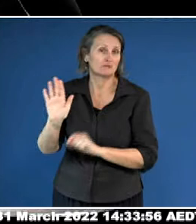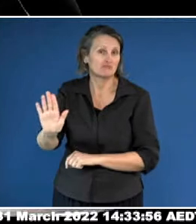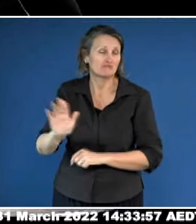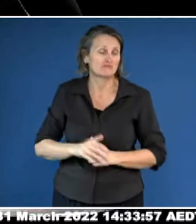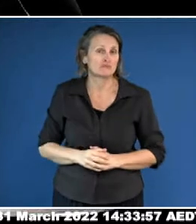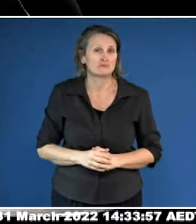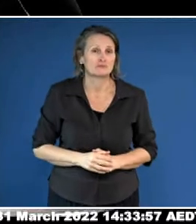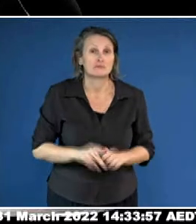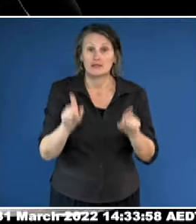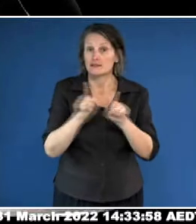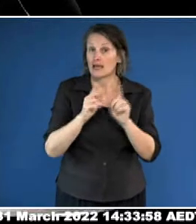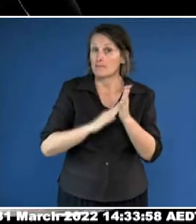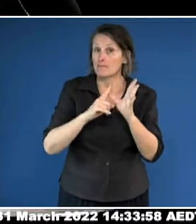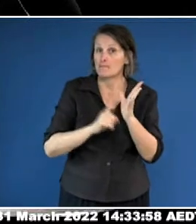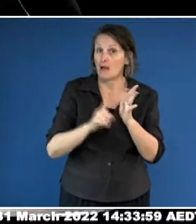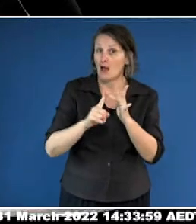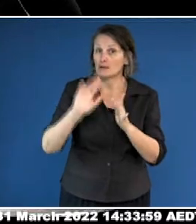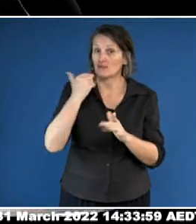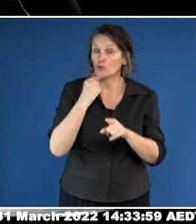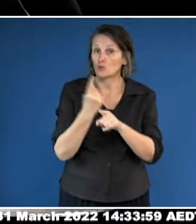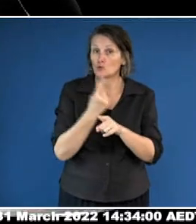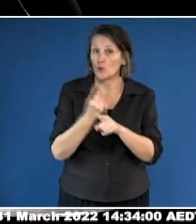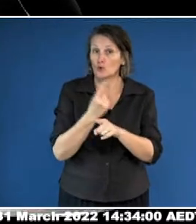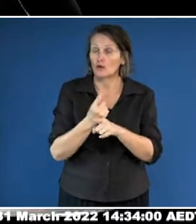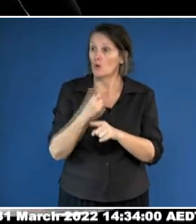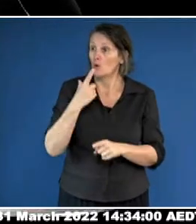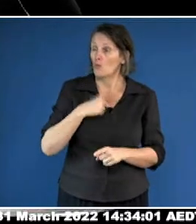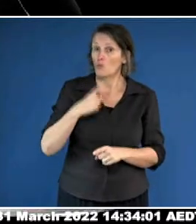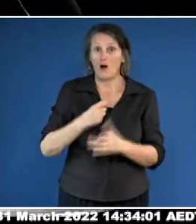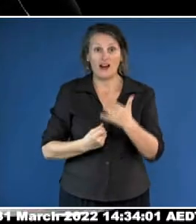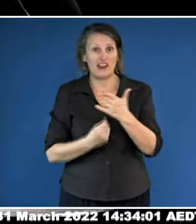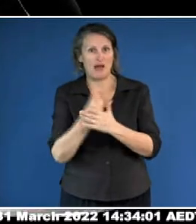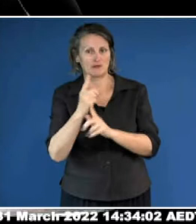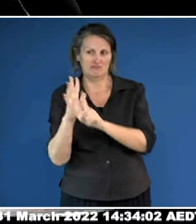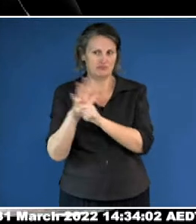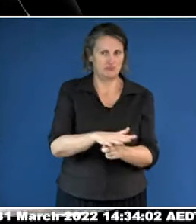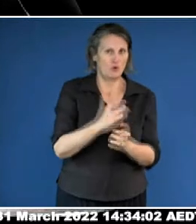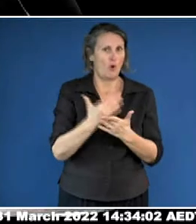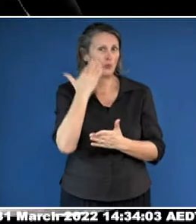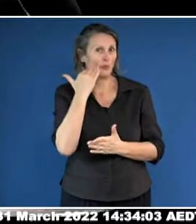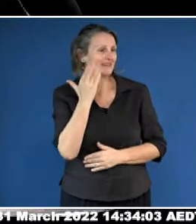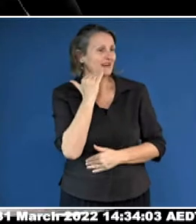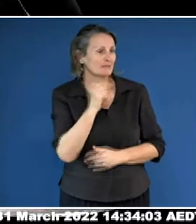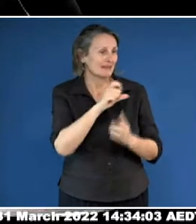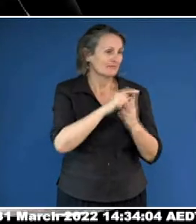Like Mali said, the main root cause of violence against women, whether they have a disability or not, is gender inequality.